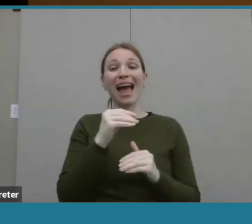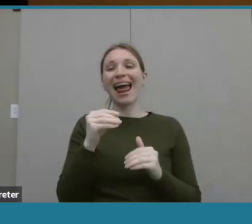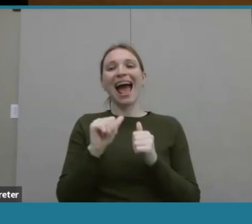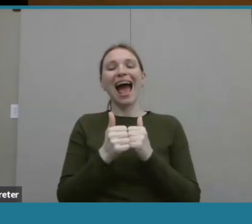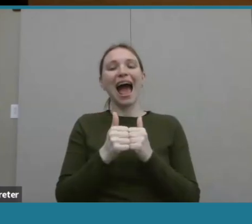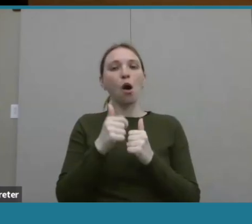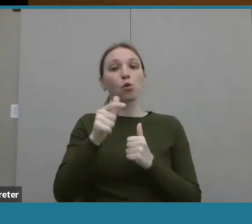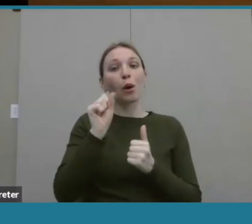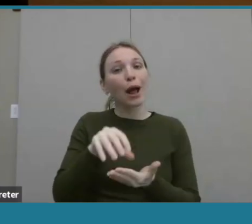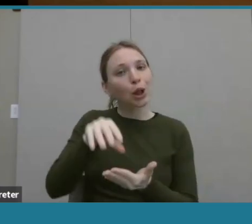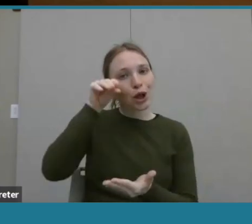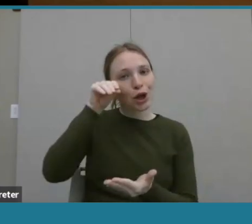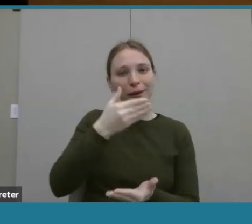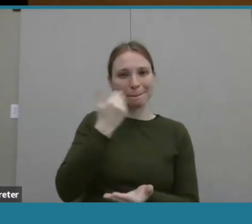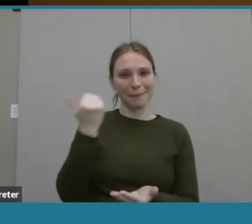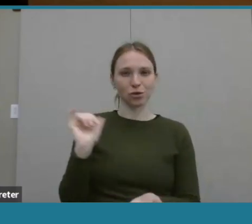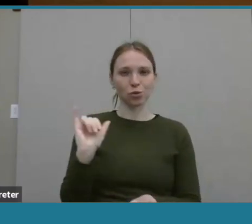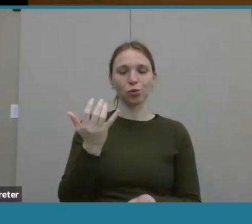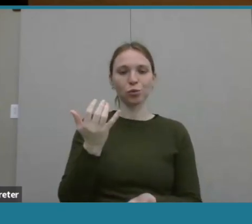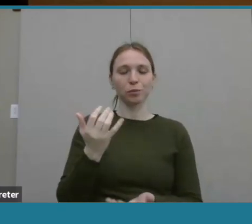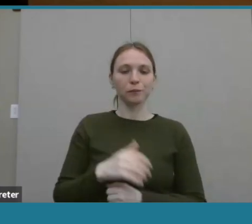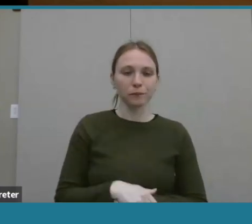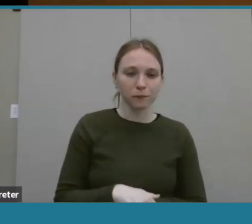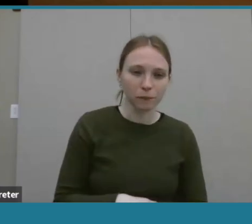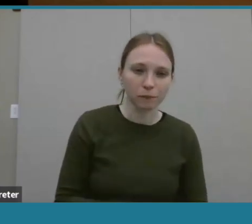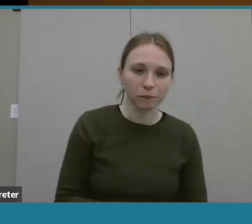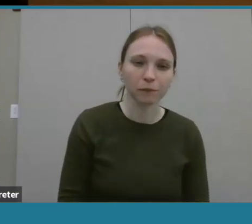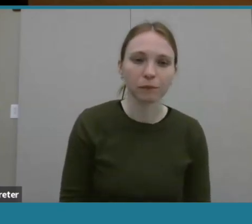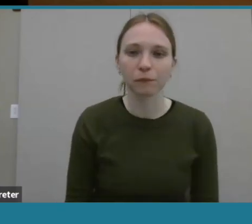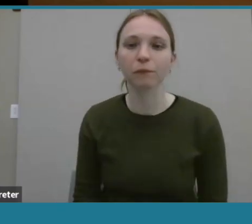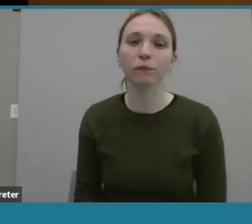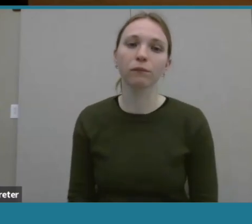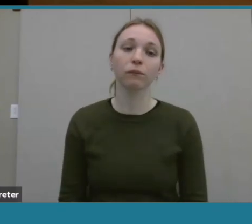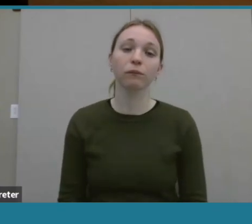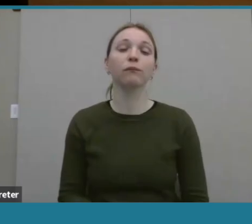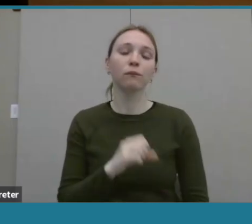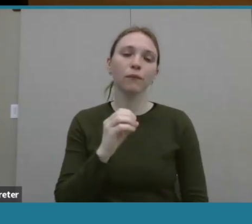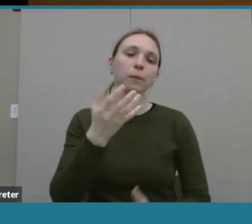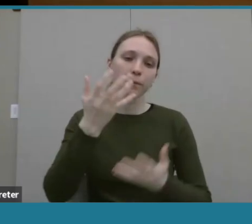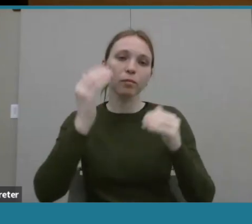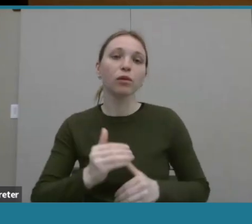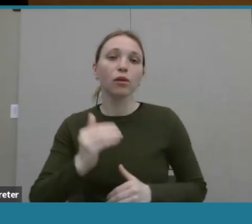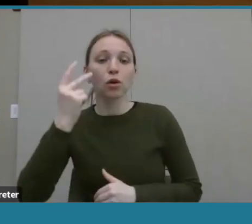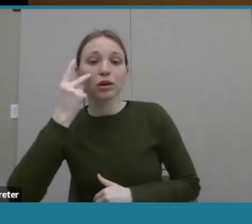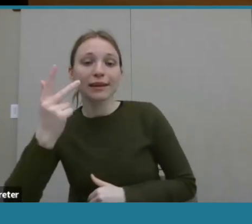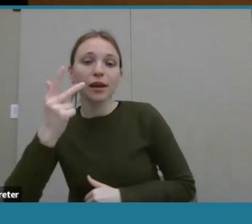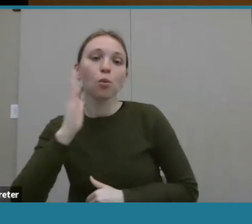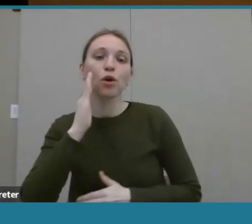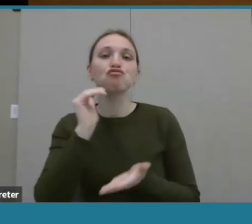So we know we're approaching people kind of at their best place to learn. So repetition of text, change in text size on the phone I mentioned,